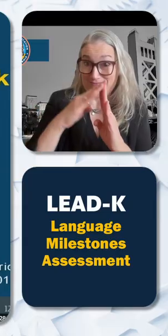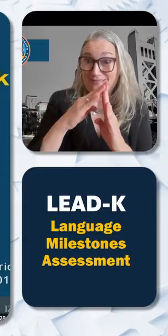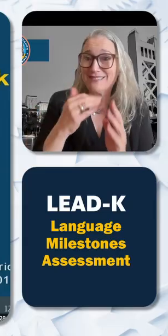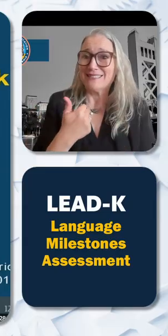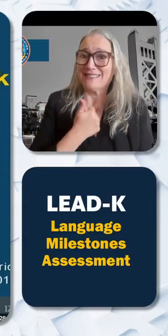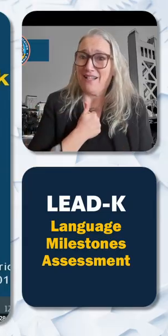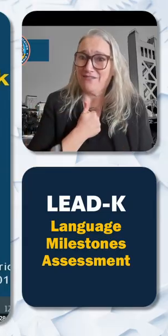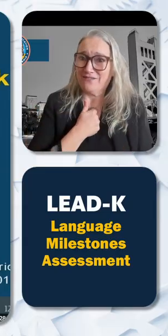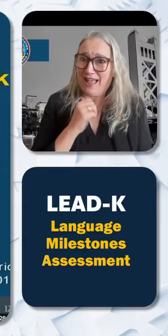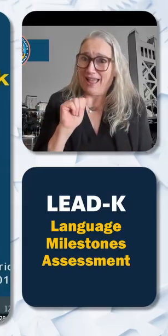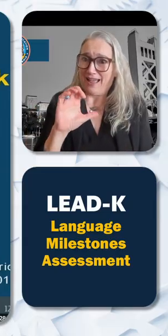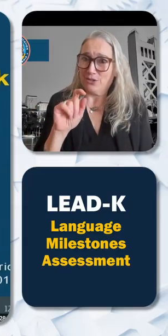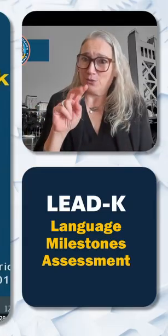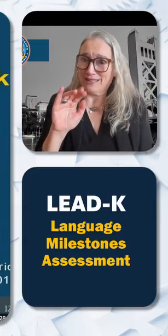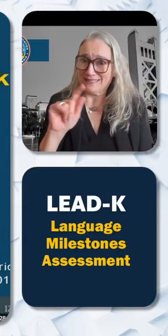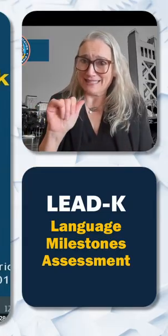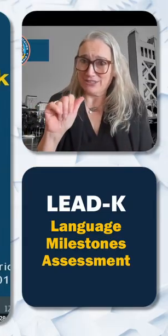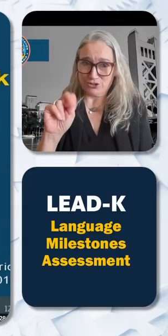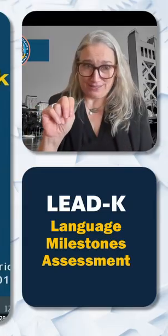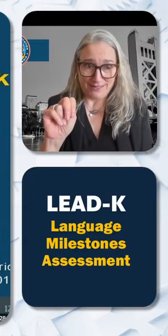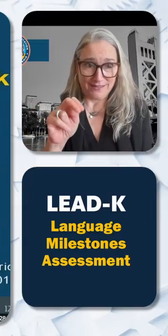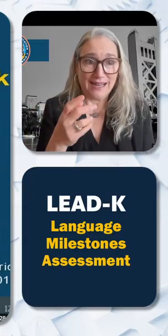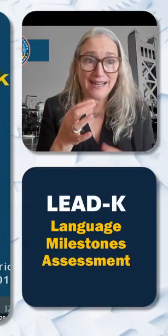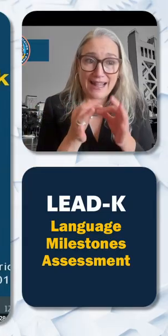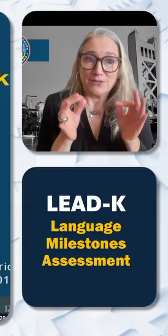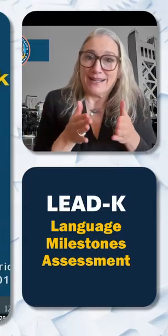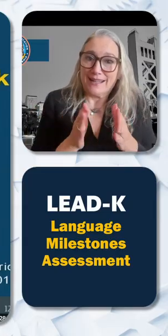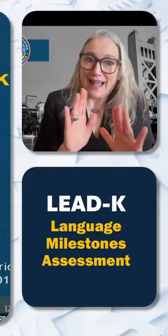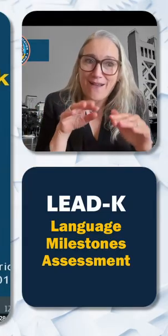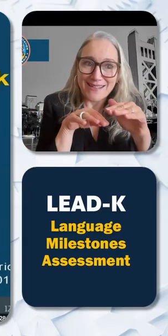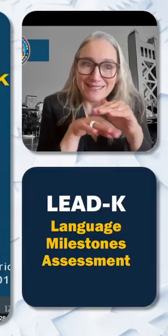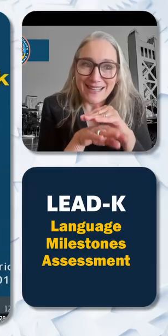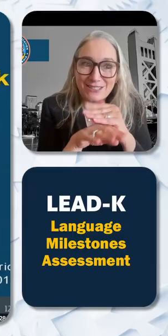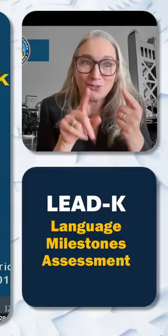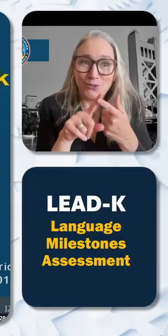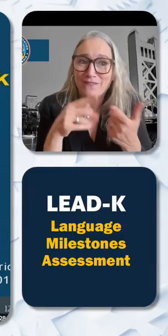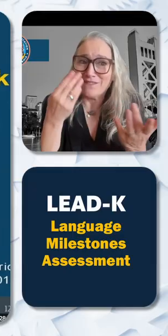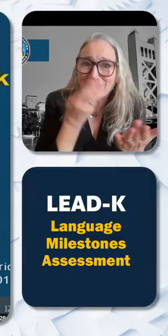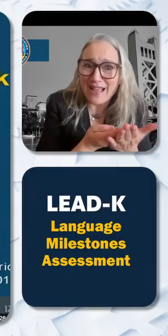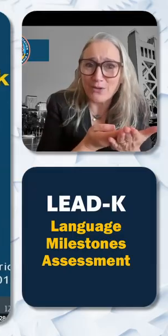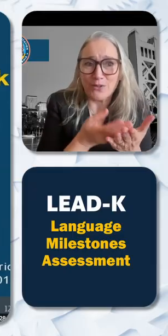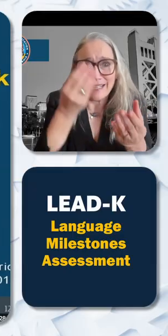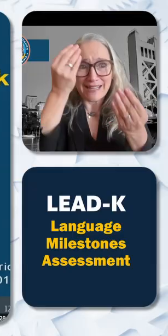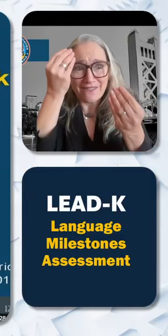moving up the hierarchy to the top, which would be self-actualization.